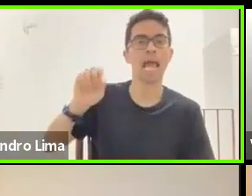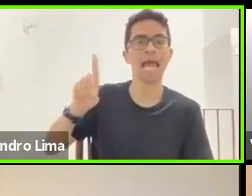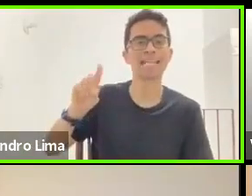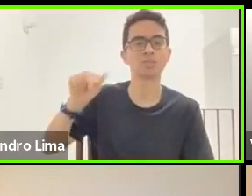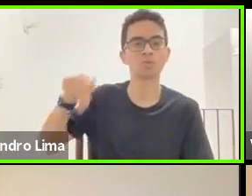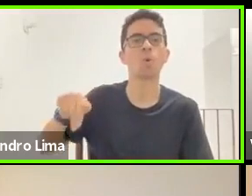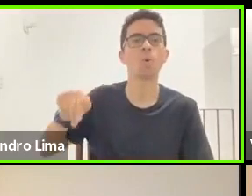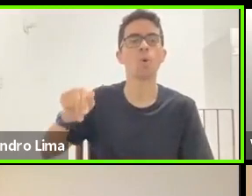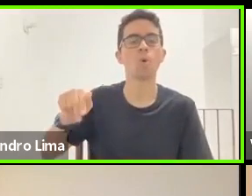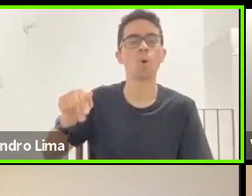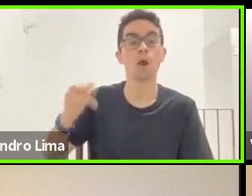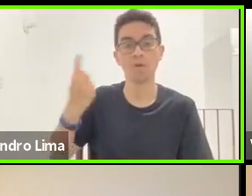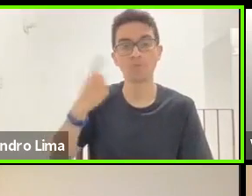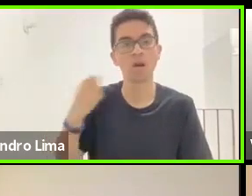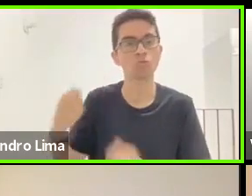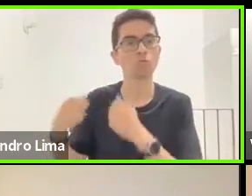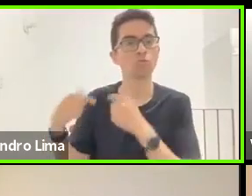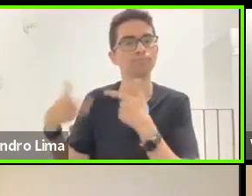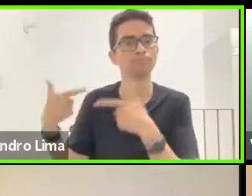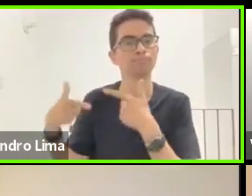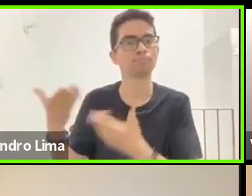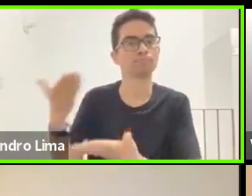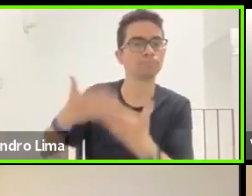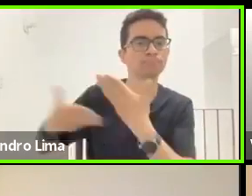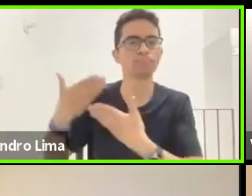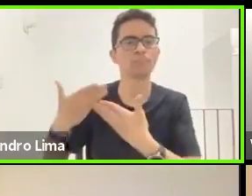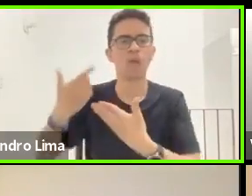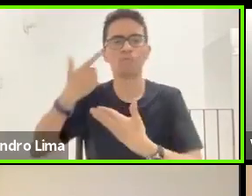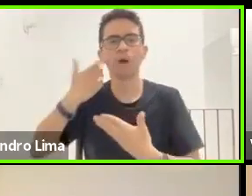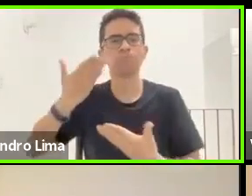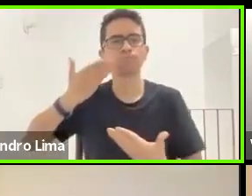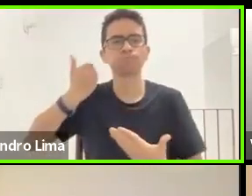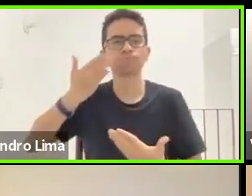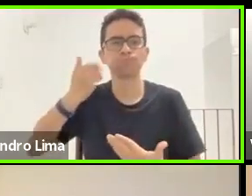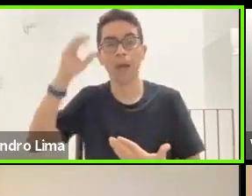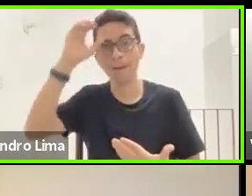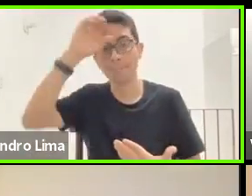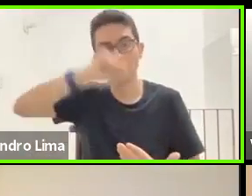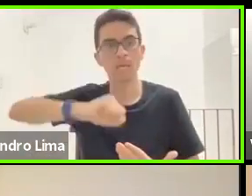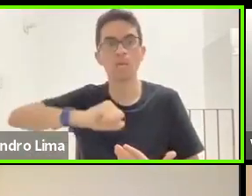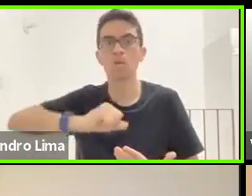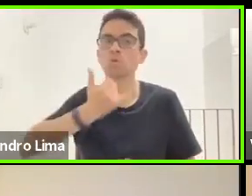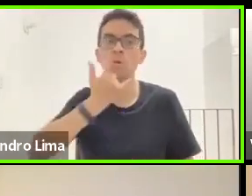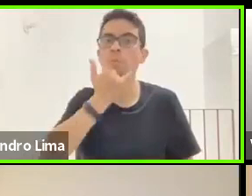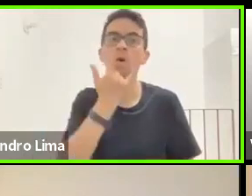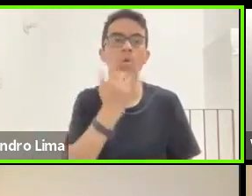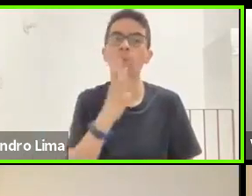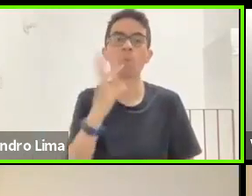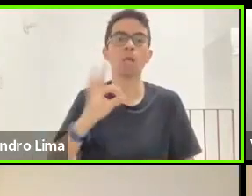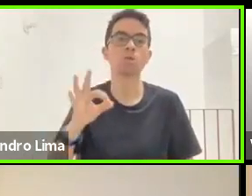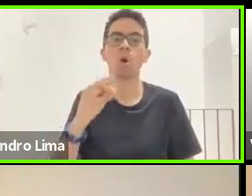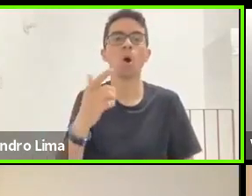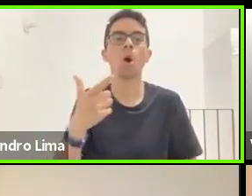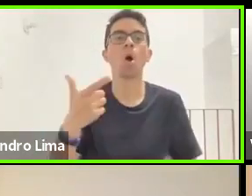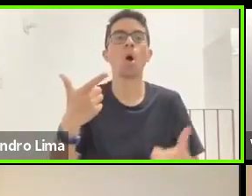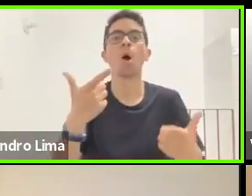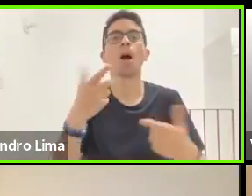history and I. d I, I, it makes me really d I, I, it makes me realize how completely ignorant I am about most completely ignorant I am about most of the world because. ecause there's mexico right next door and I